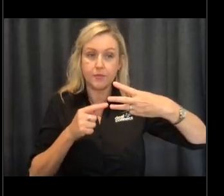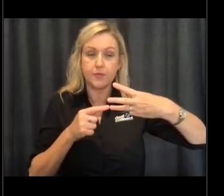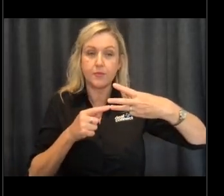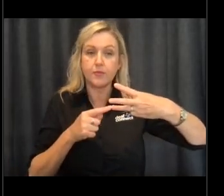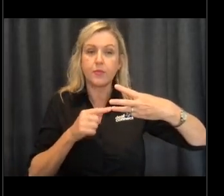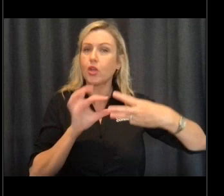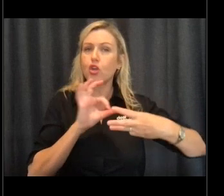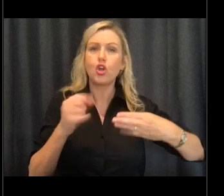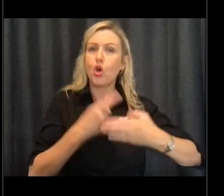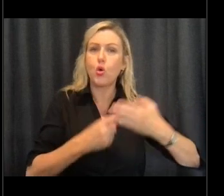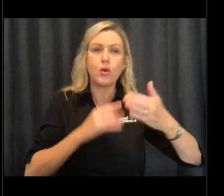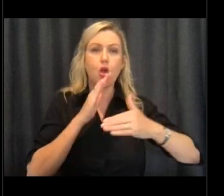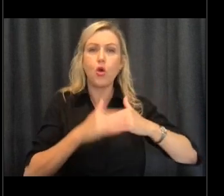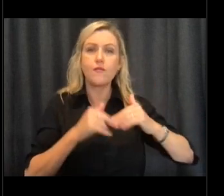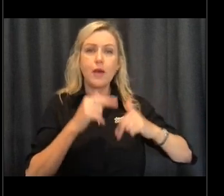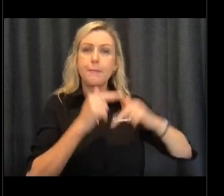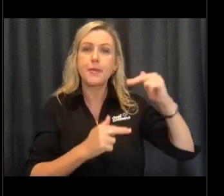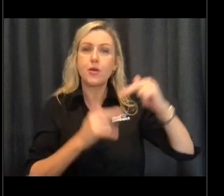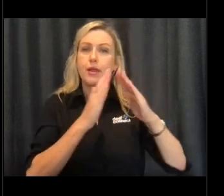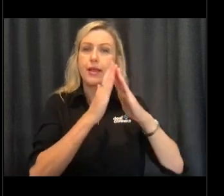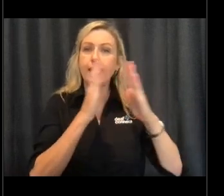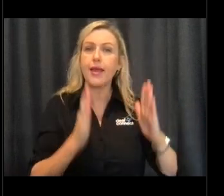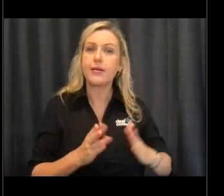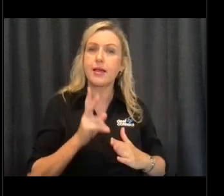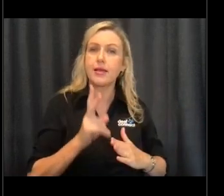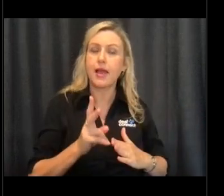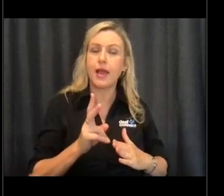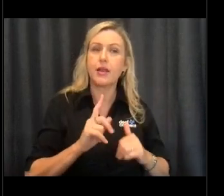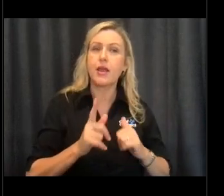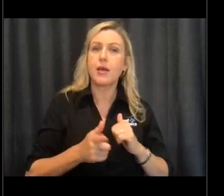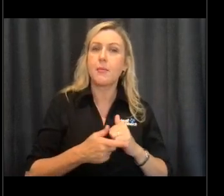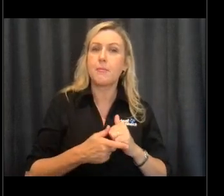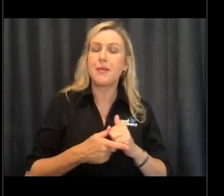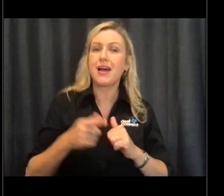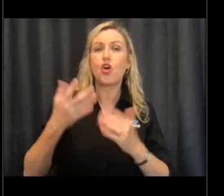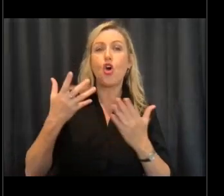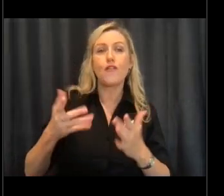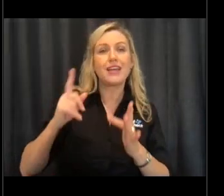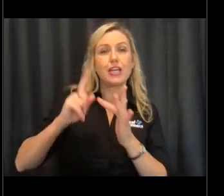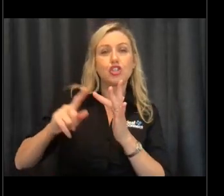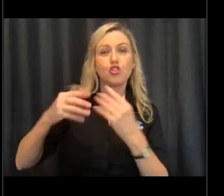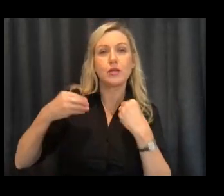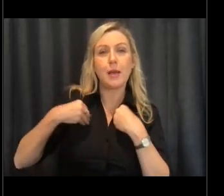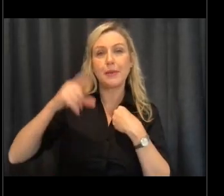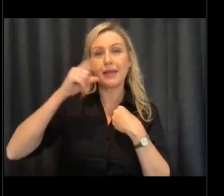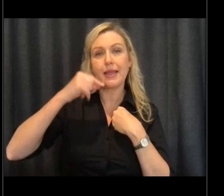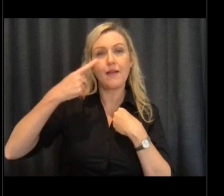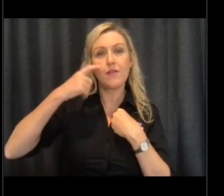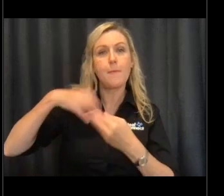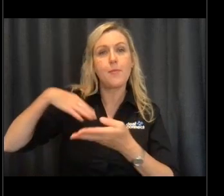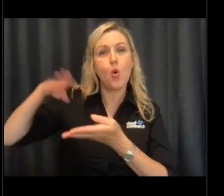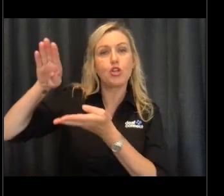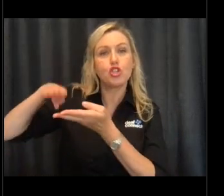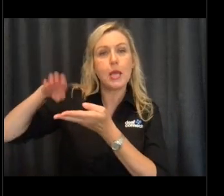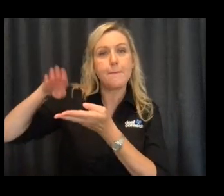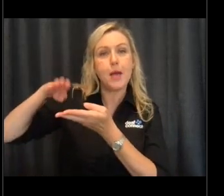It's about the fact that insurers can get work done cheaper than you as a member of